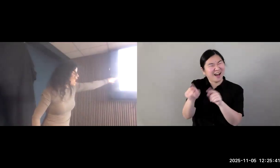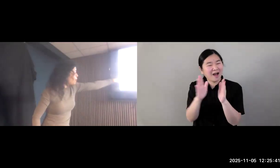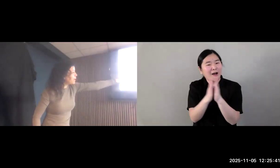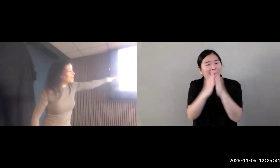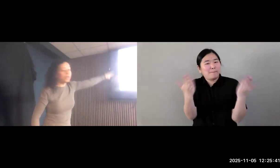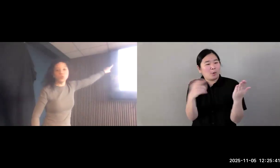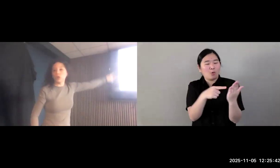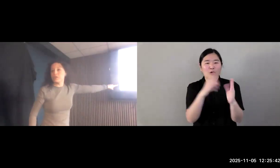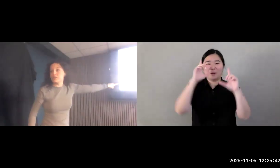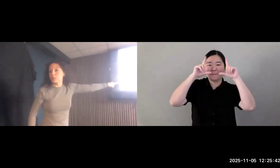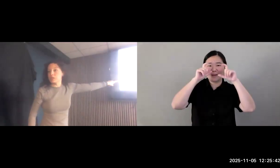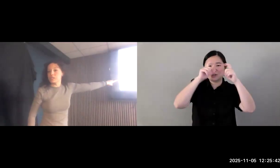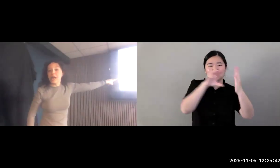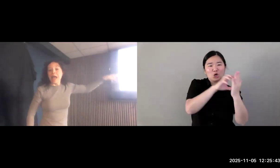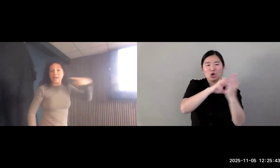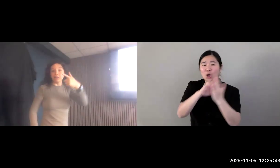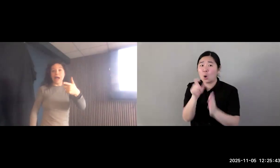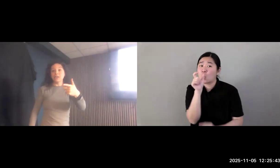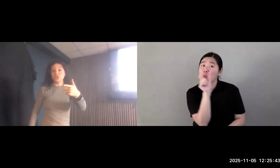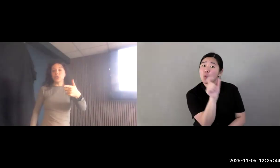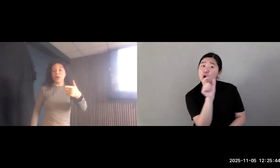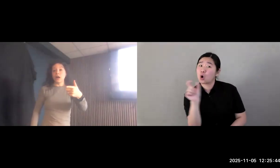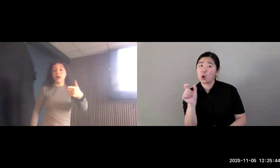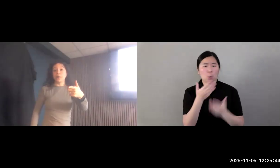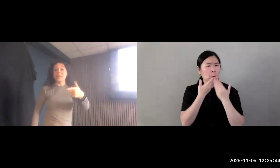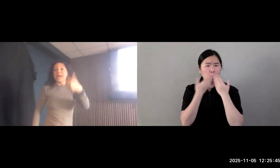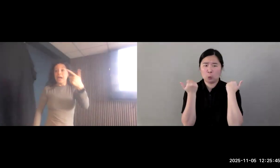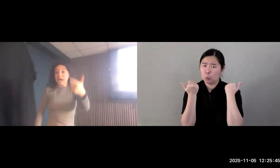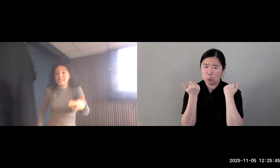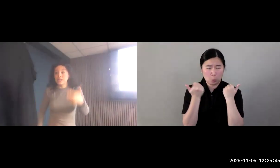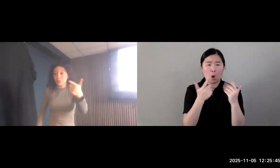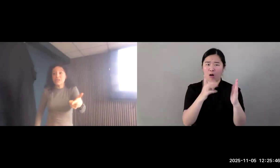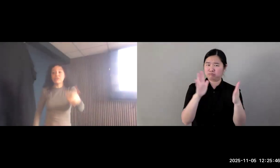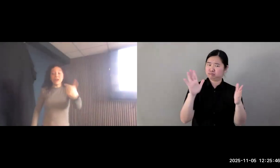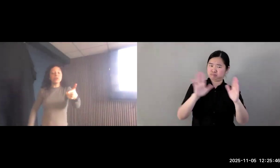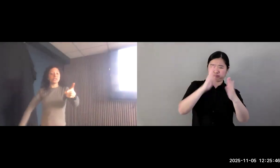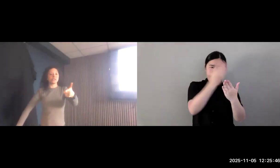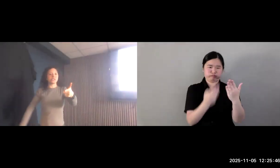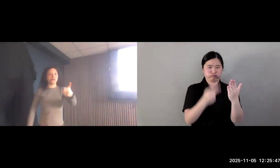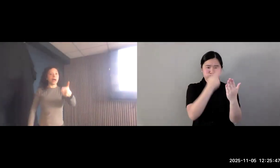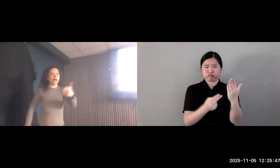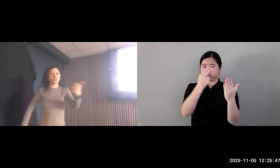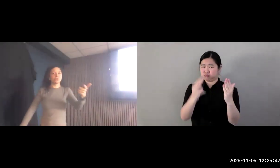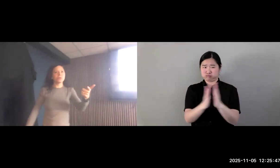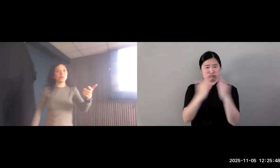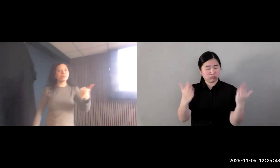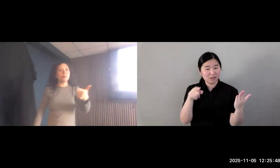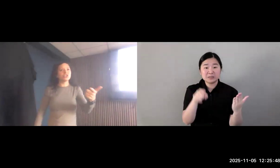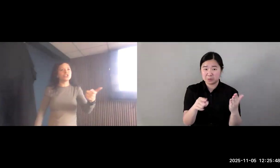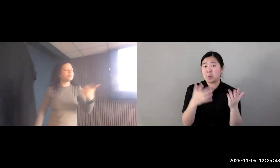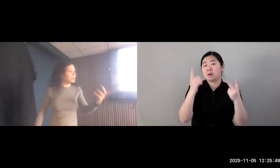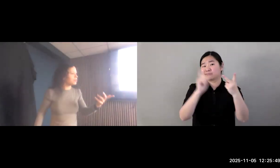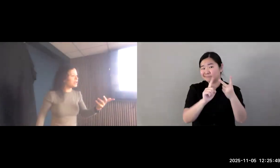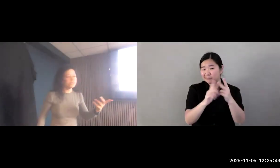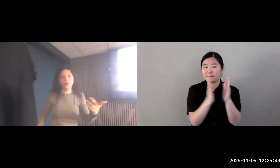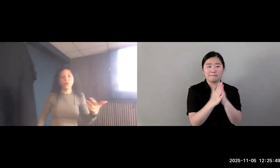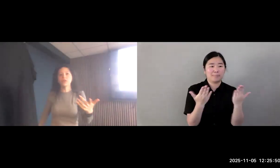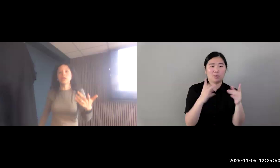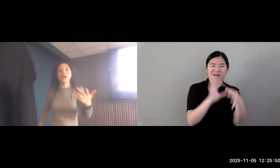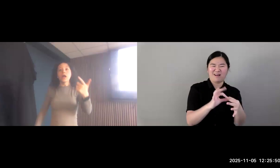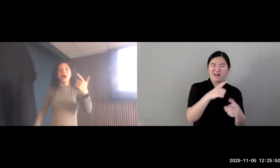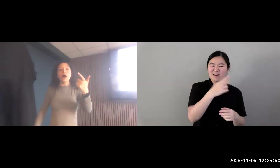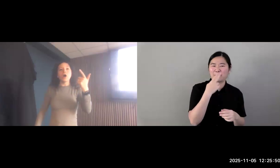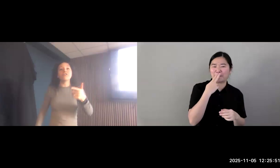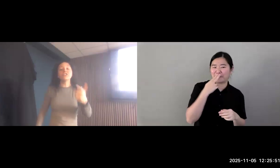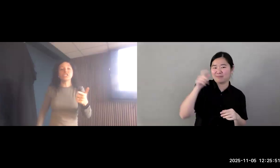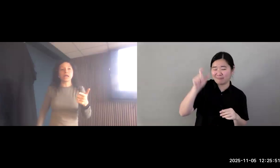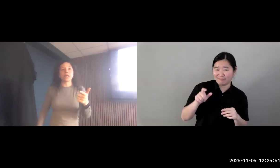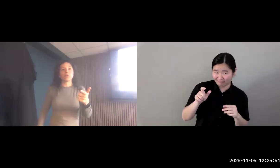to the type and nature of the stimulus. And actually, in a very recent study that actually was published a couple of weeks ago, I think?